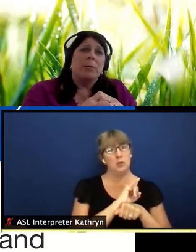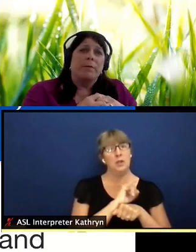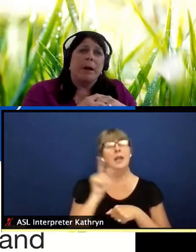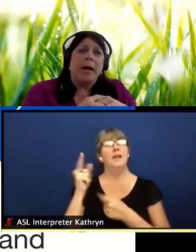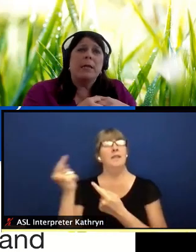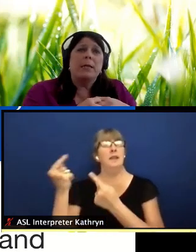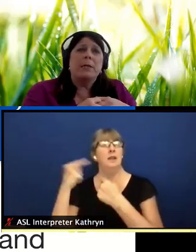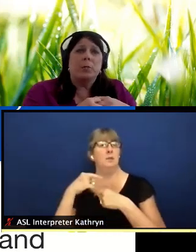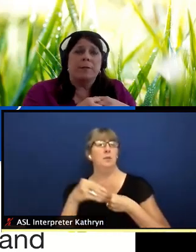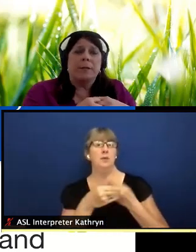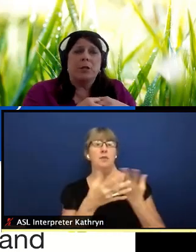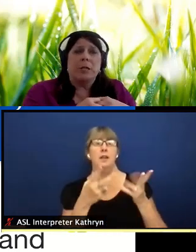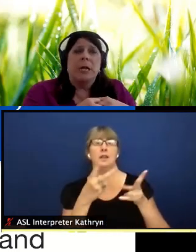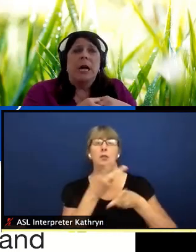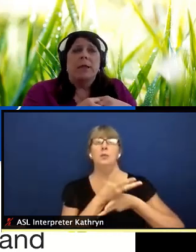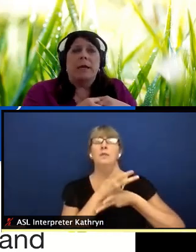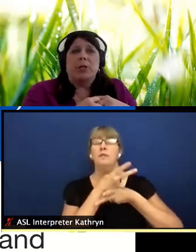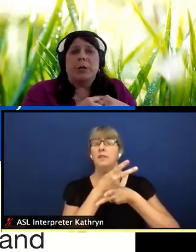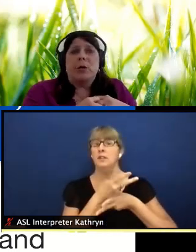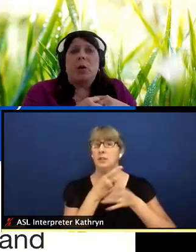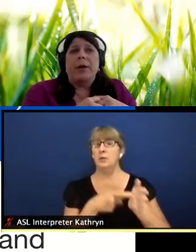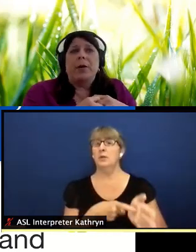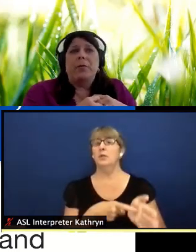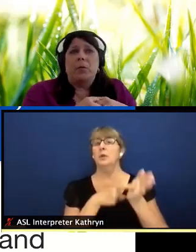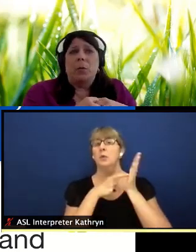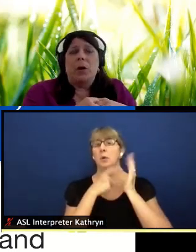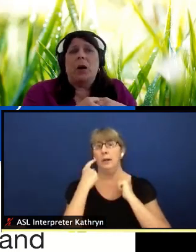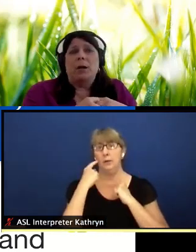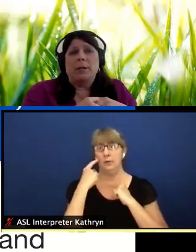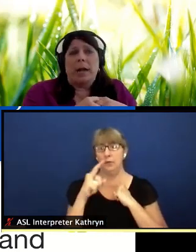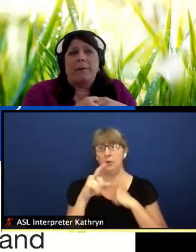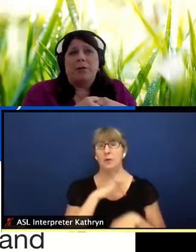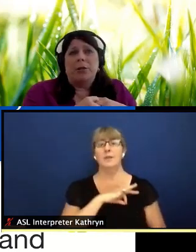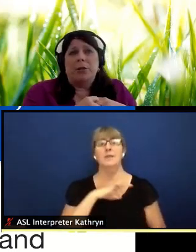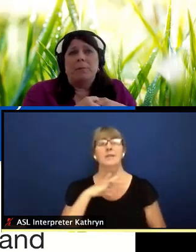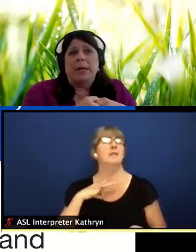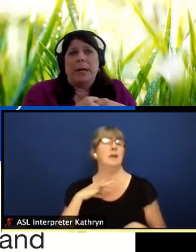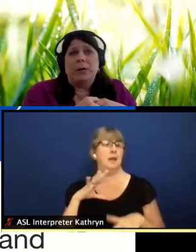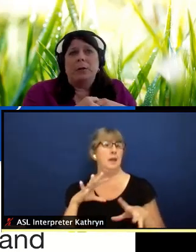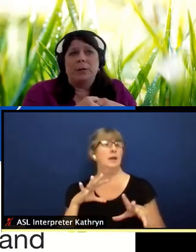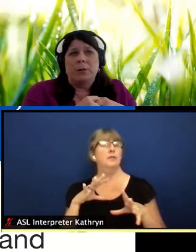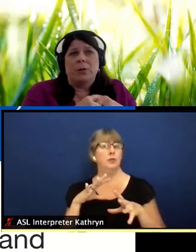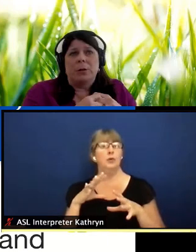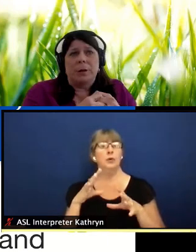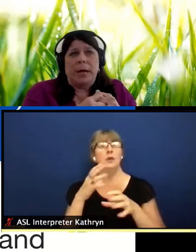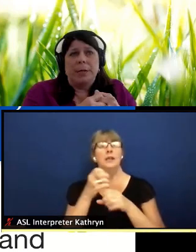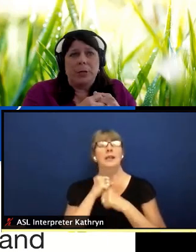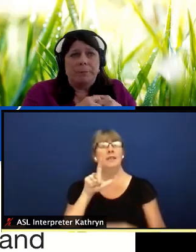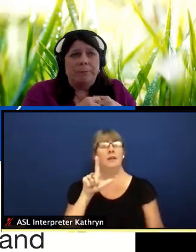provide the supervision, that is required for our staff to obtain their LSL certification.